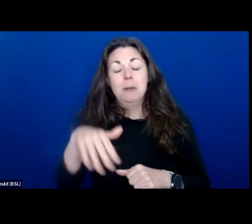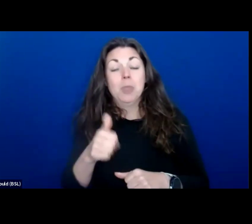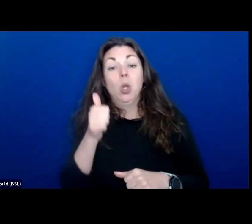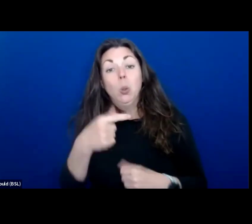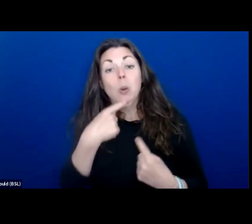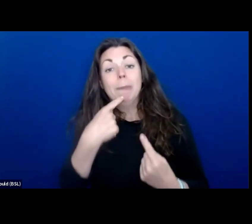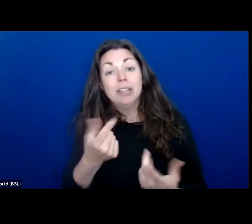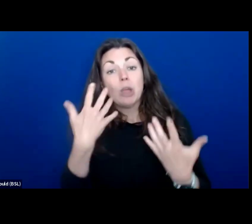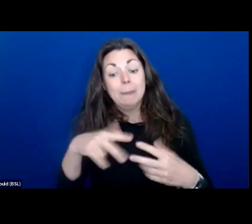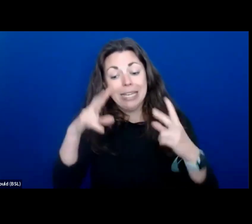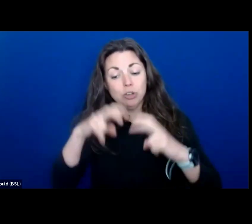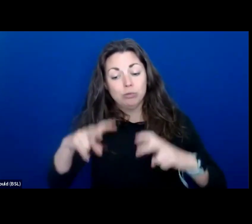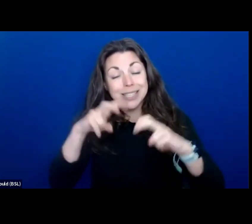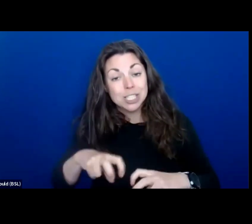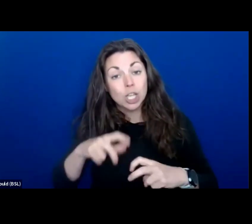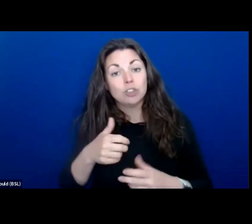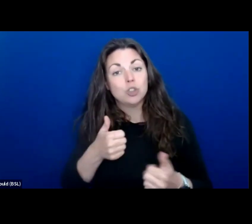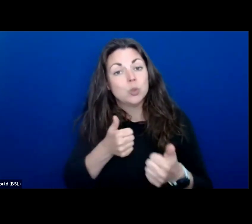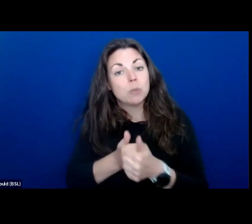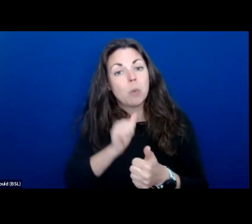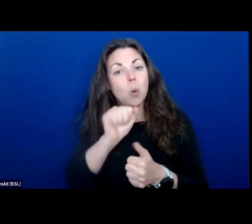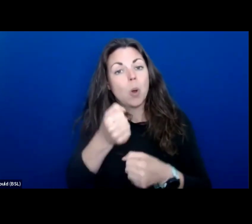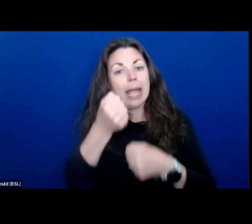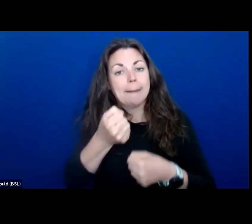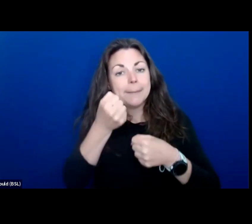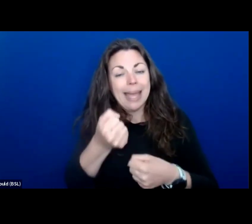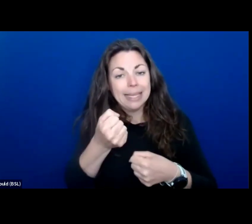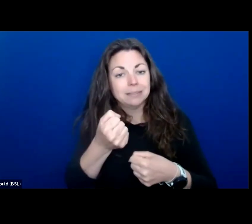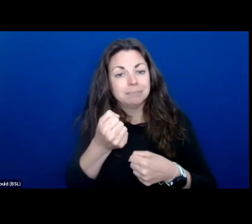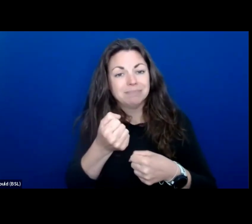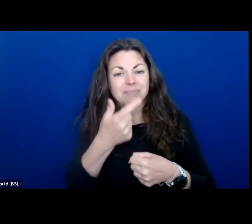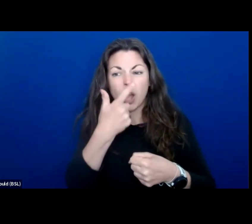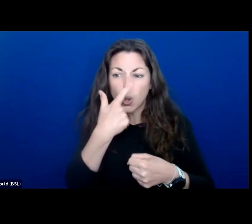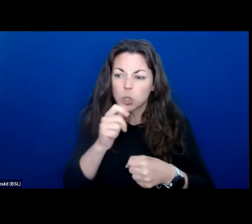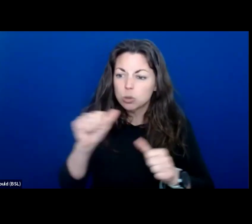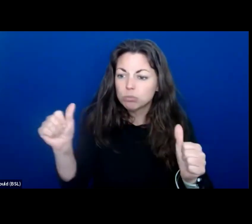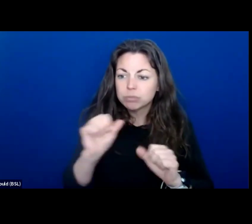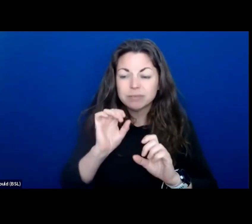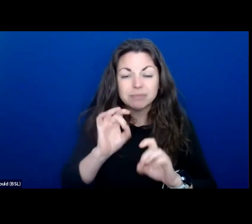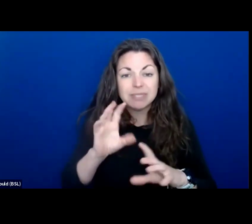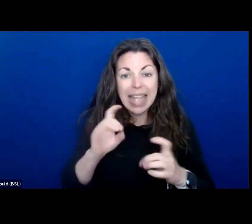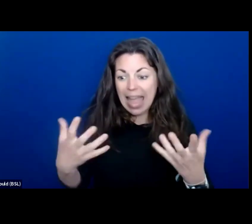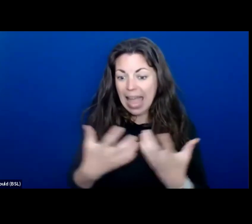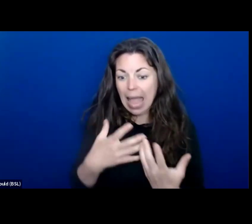support your, your campaigns. And maybe if you could just touch on how that can be used, particularly at university